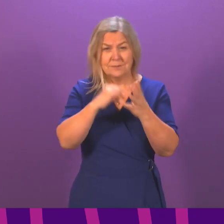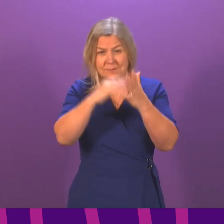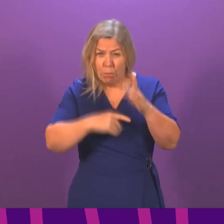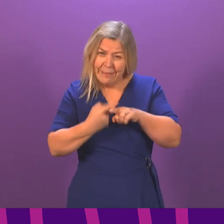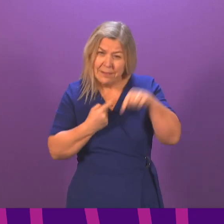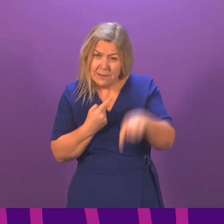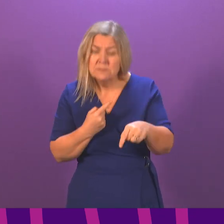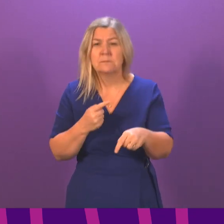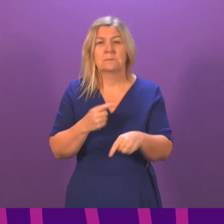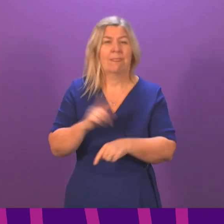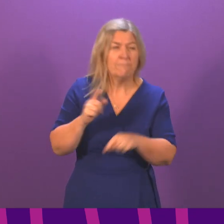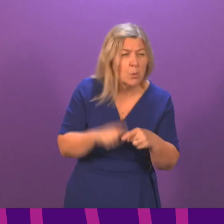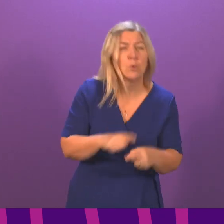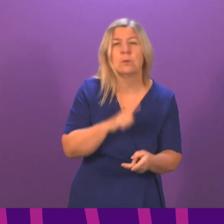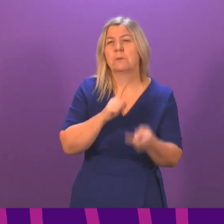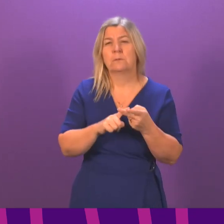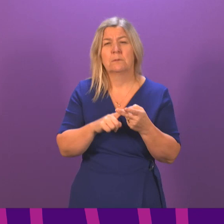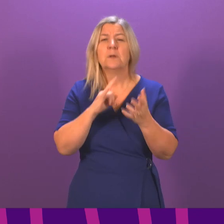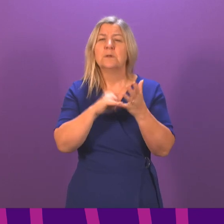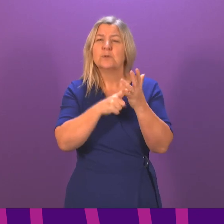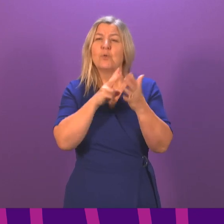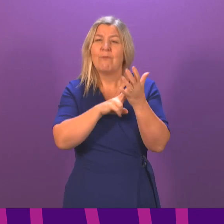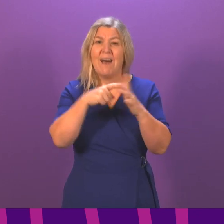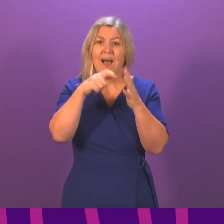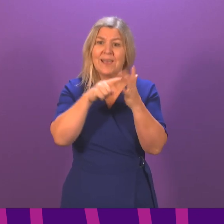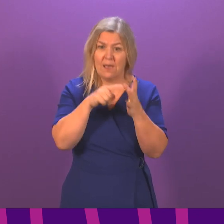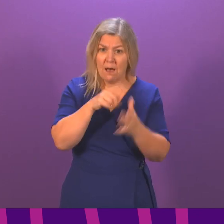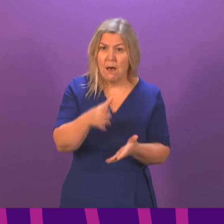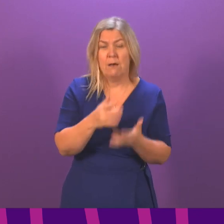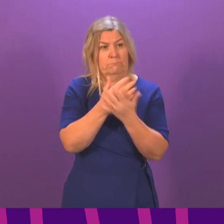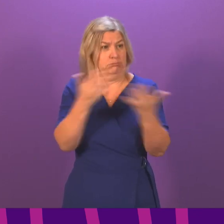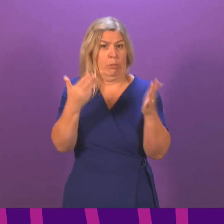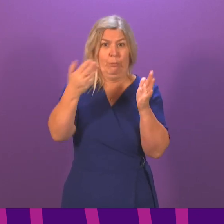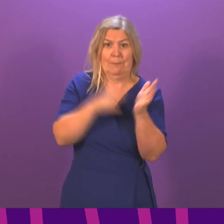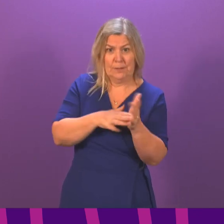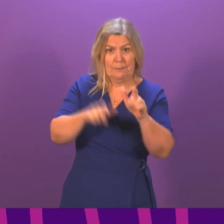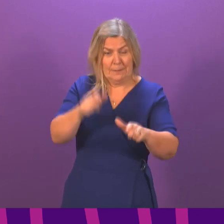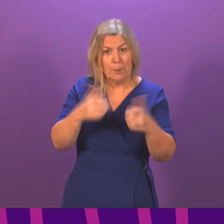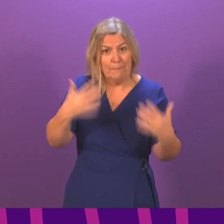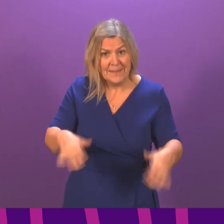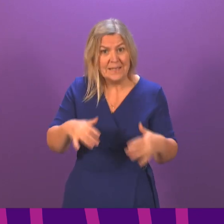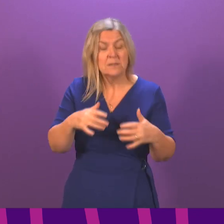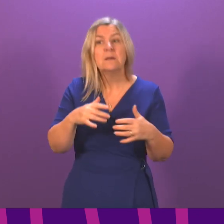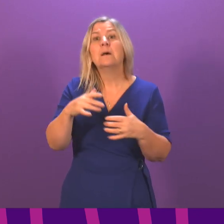everyone and Slovakia tested 3 million people. As a result, thousands of people were self-isolating